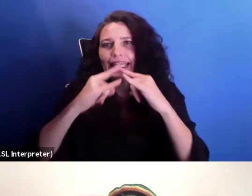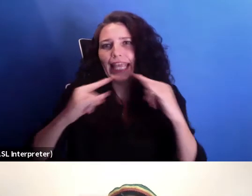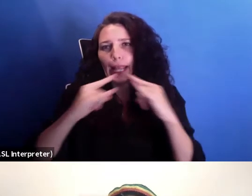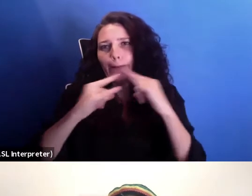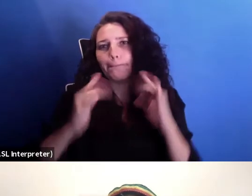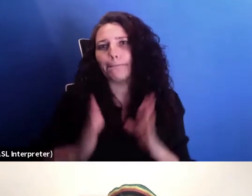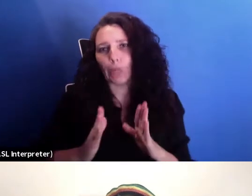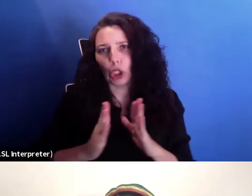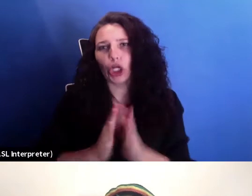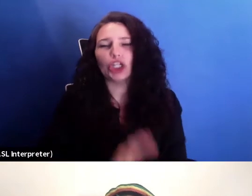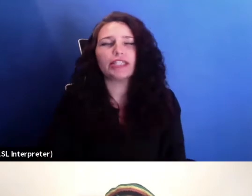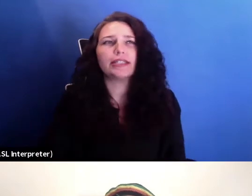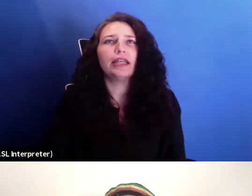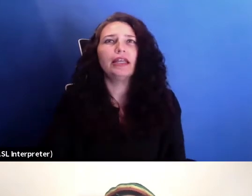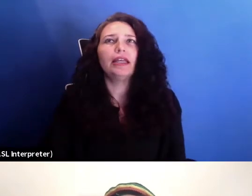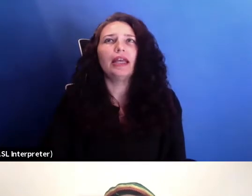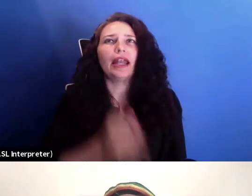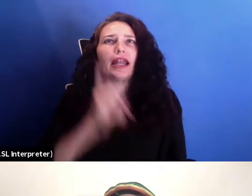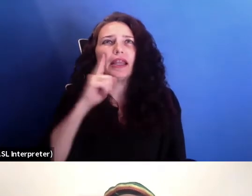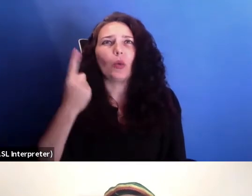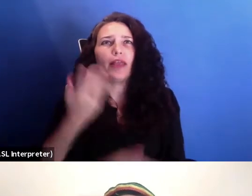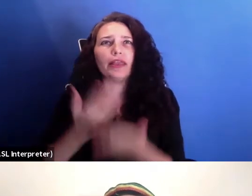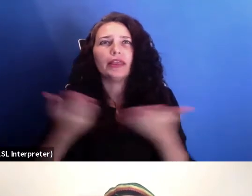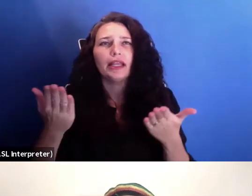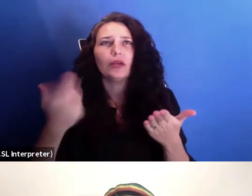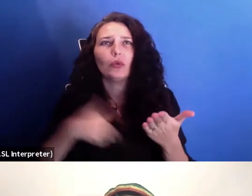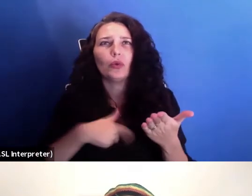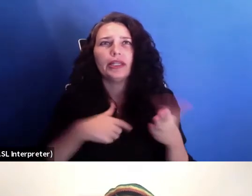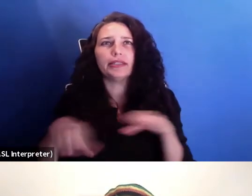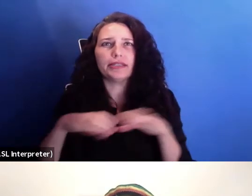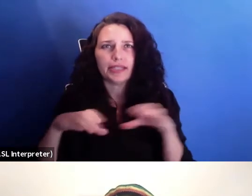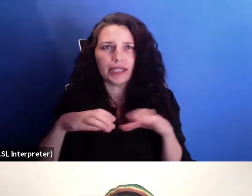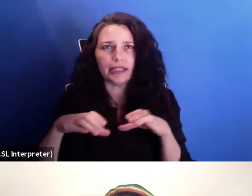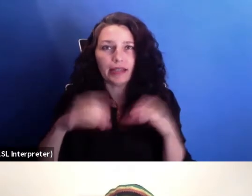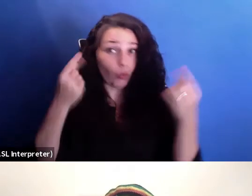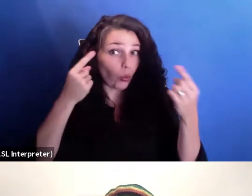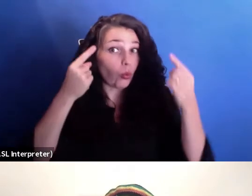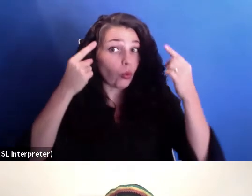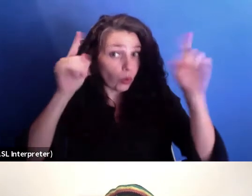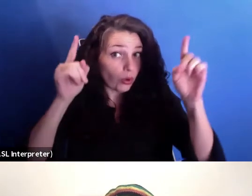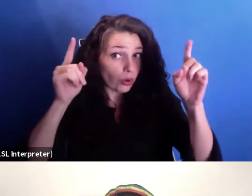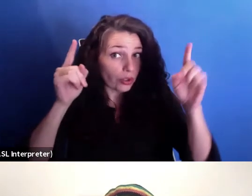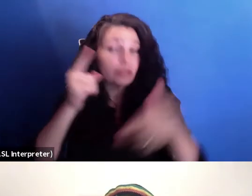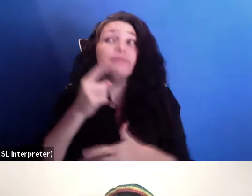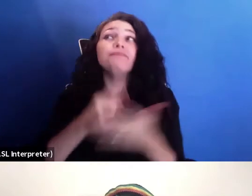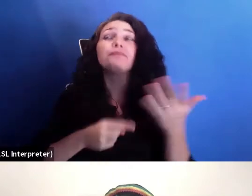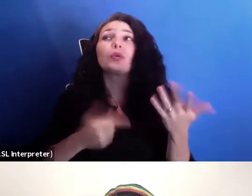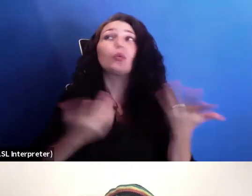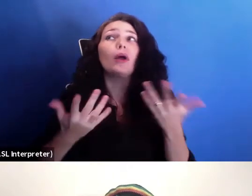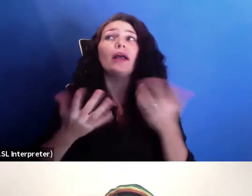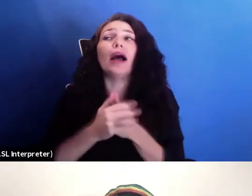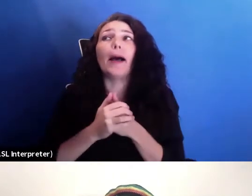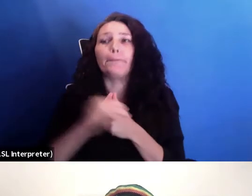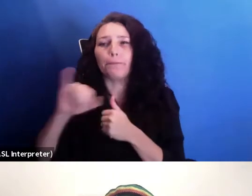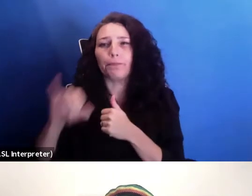I think one of the things that we finally did that really made it work, was seeing Judy kind of emerge from that scene